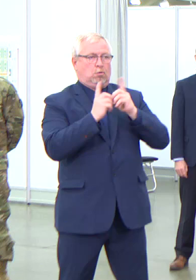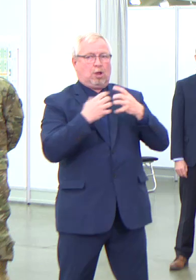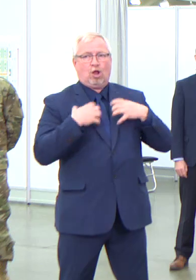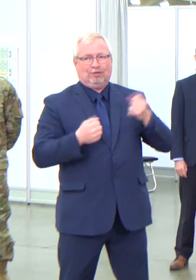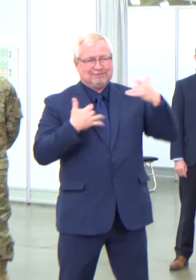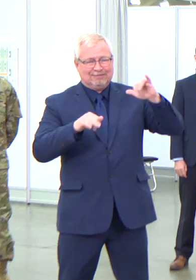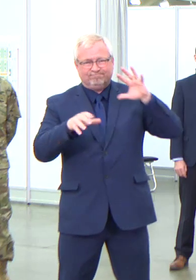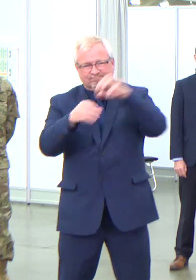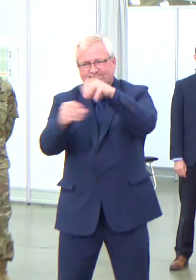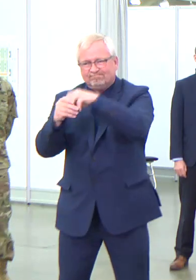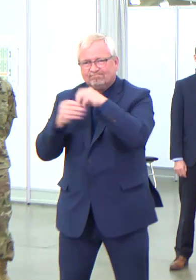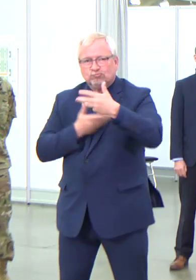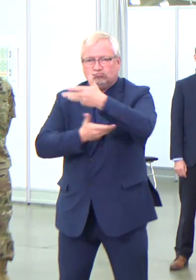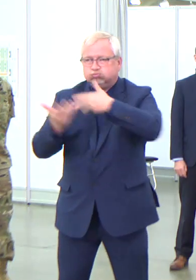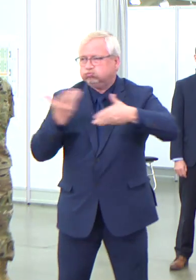issued an executive